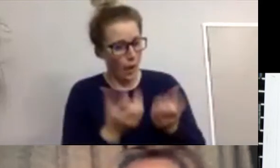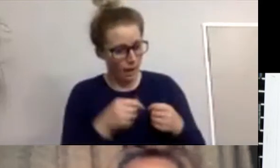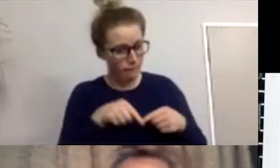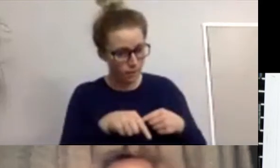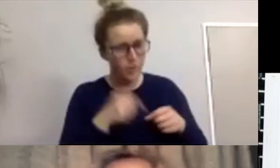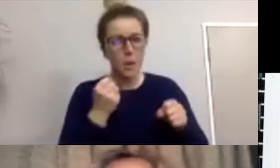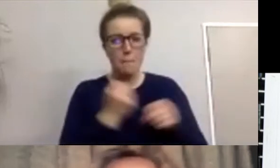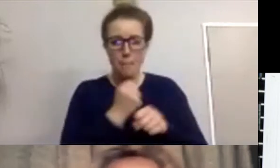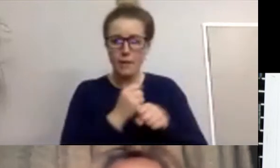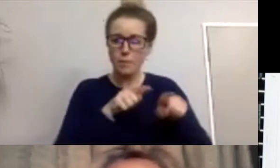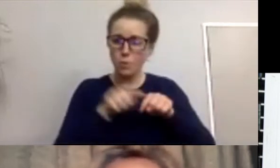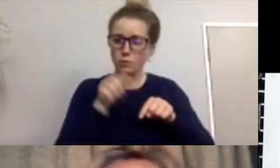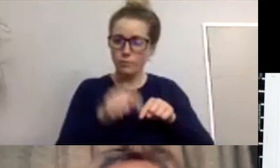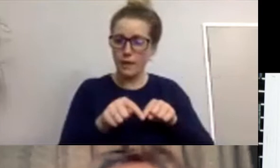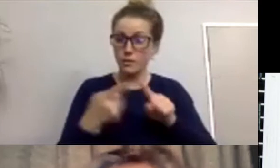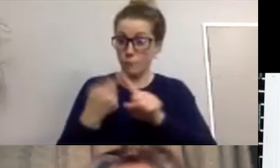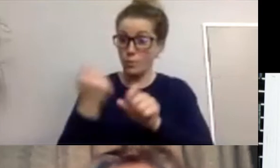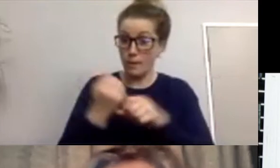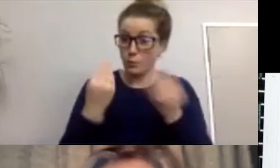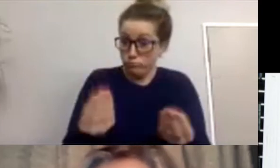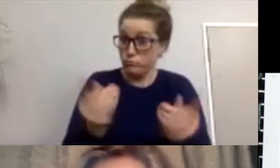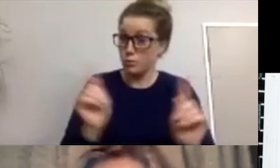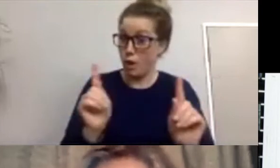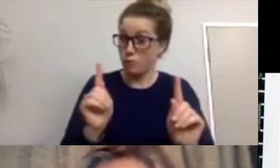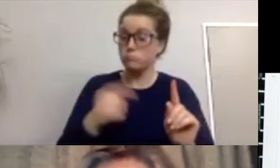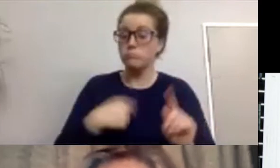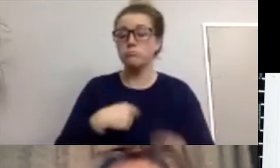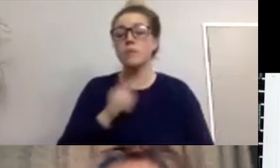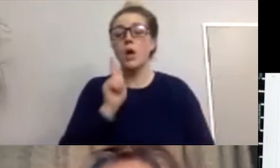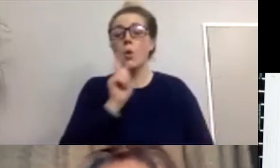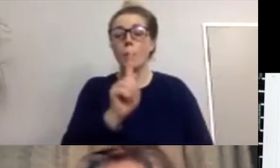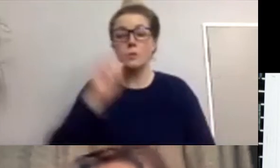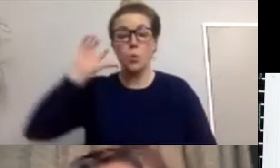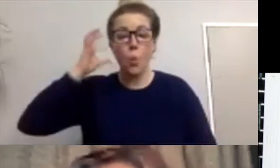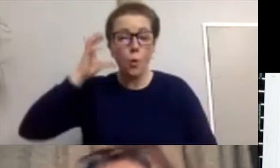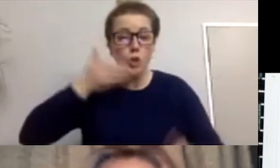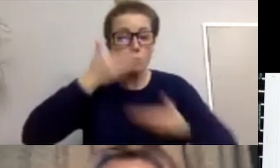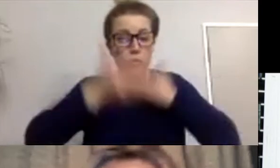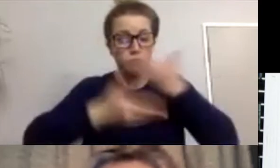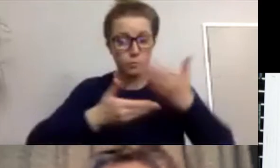I'll give you an example: I went to my audio description that I was invited to was the Opera